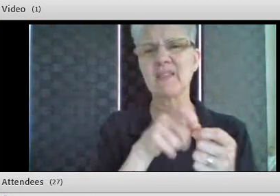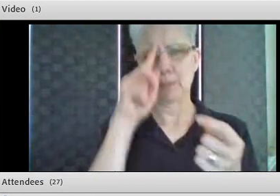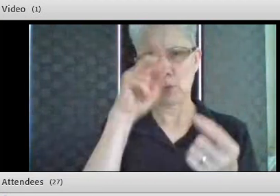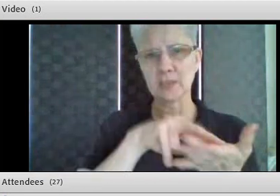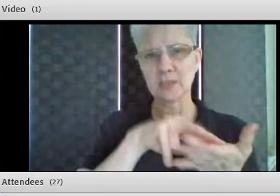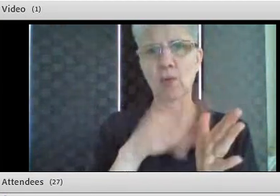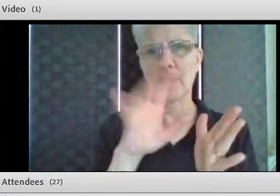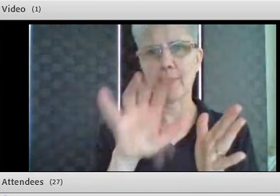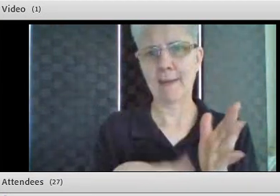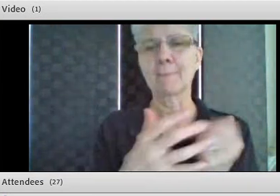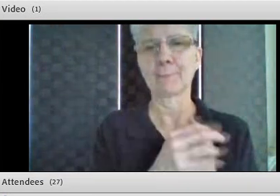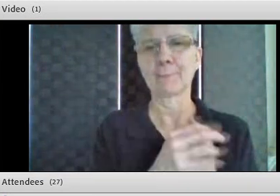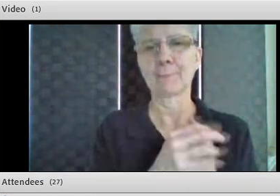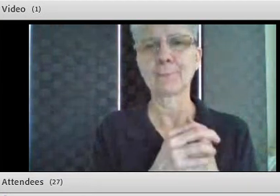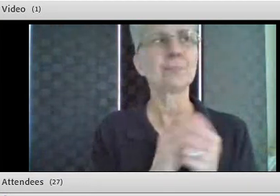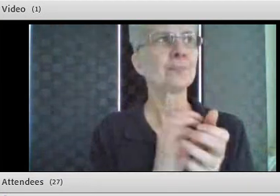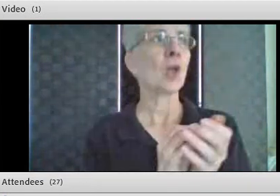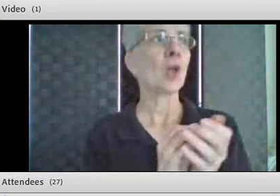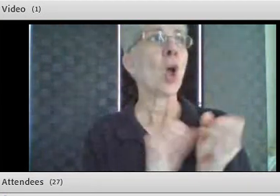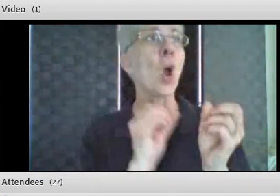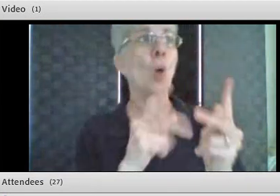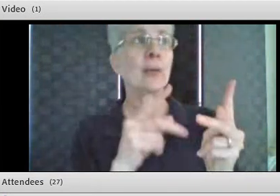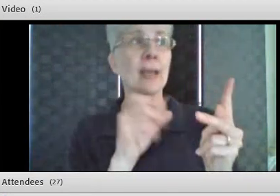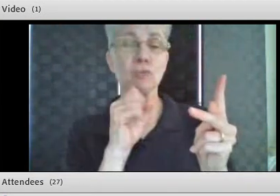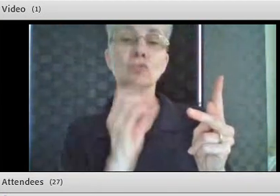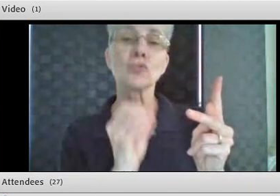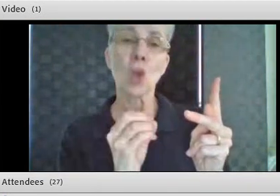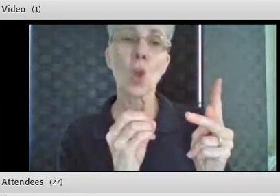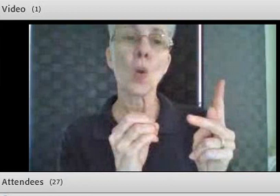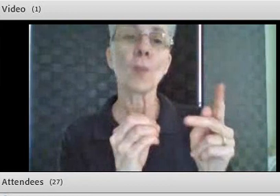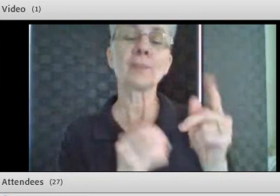You know, the people who are going to be paying the $5, $10, $20 for the additional instruments,